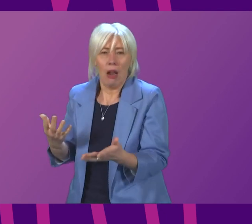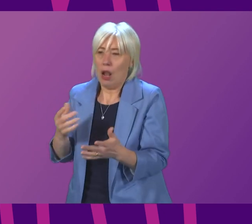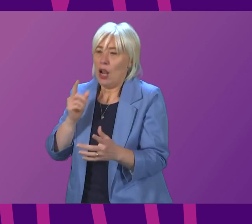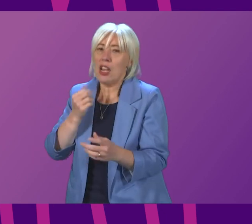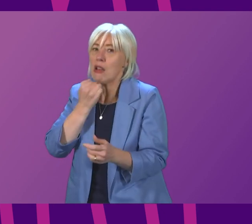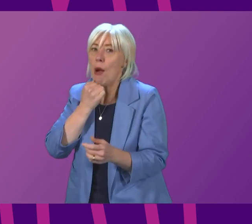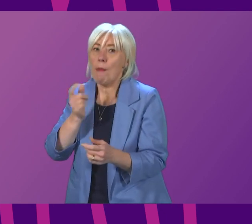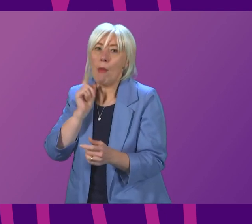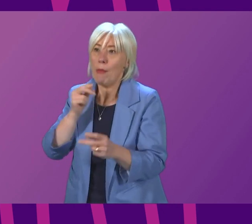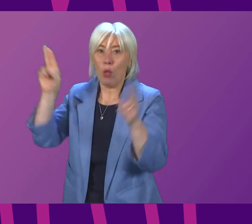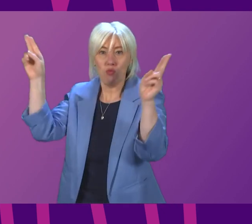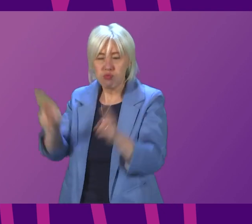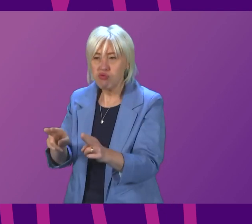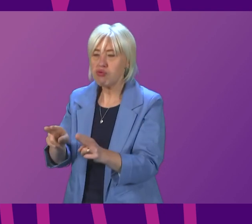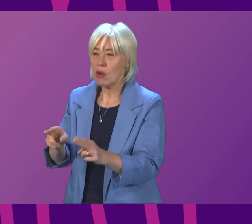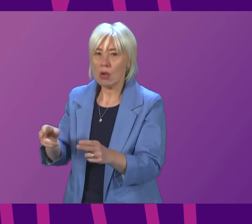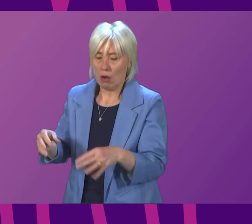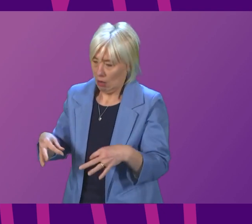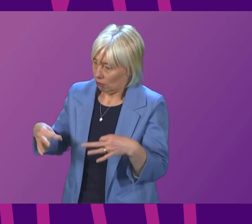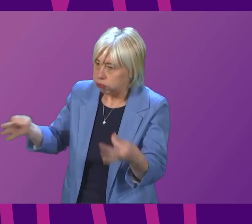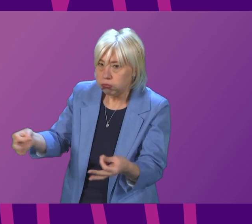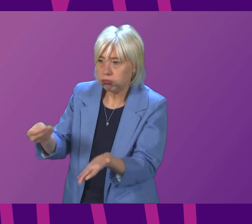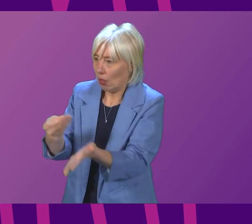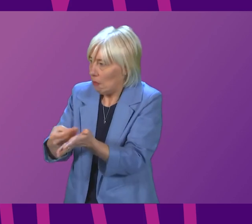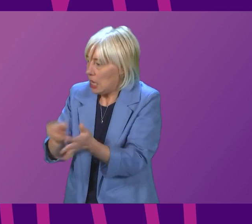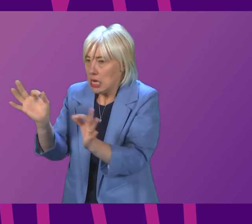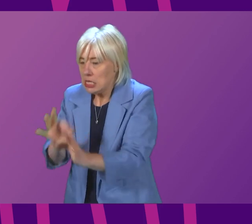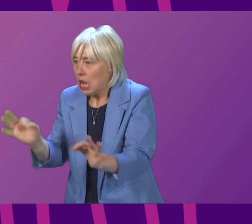footfall, the loss of revenue and the dire straits that they were in.